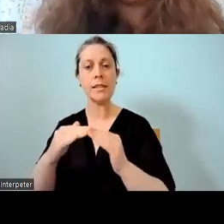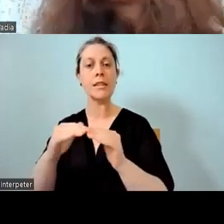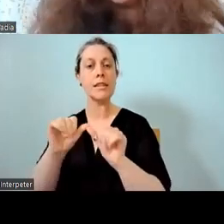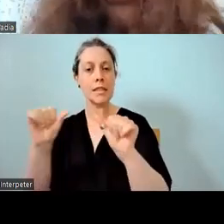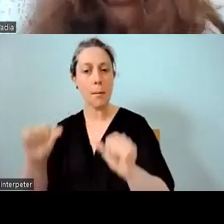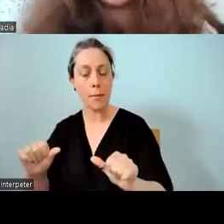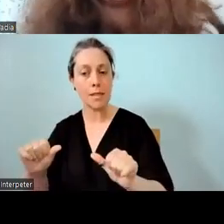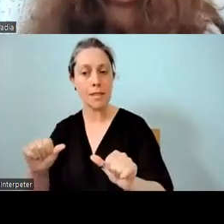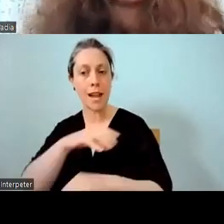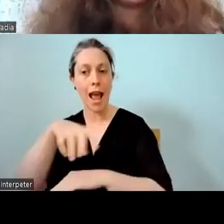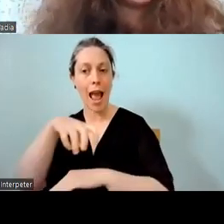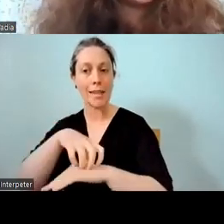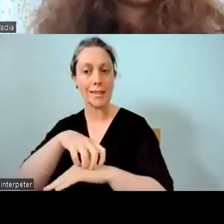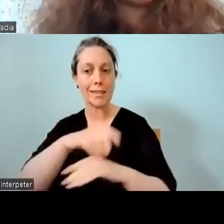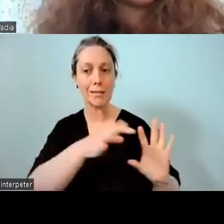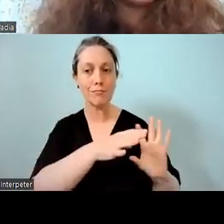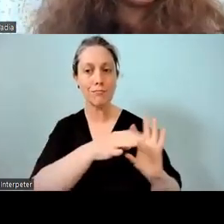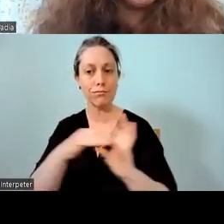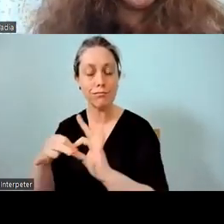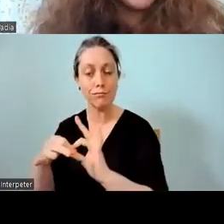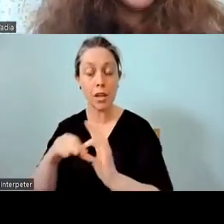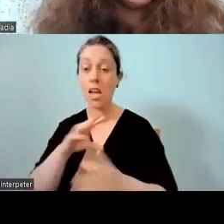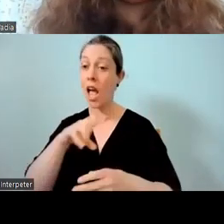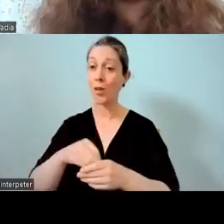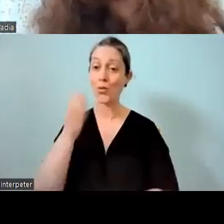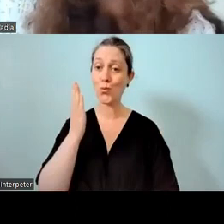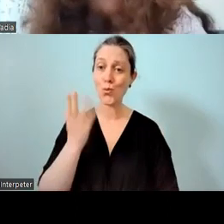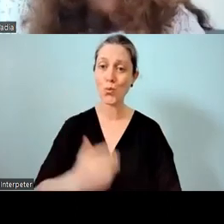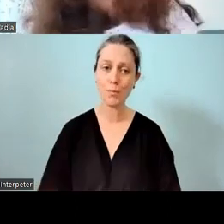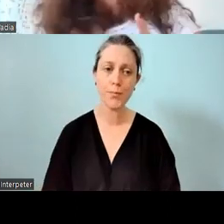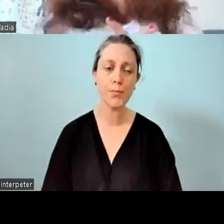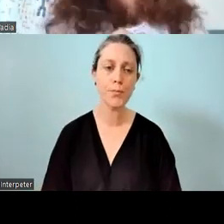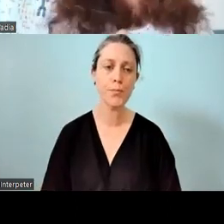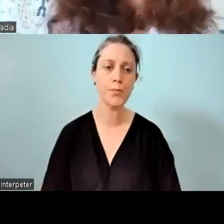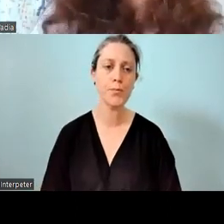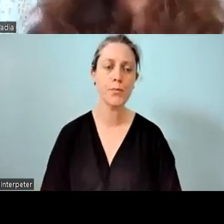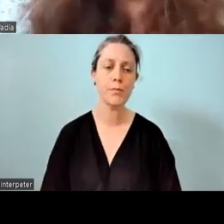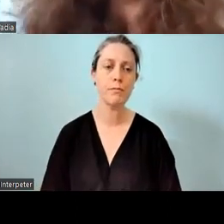And this includes schools, of course. So the value of EGL approach